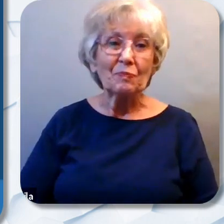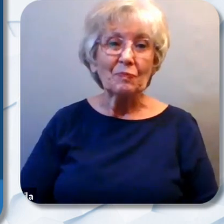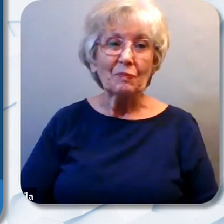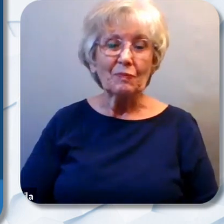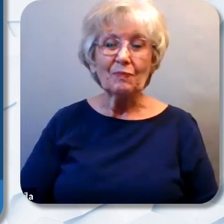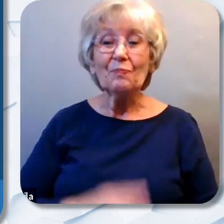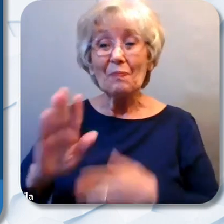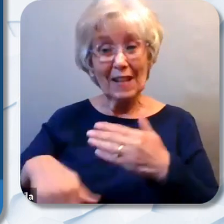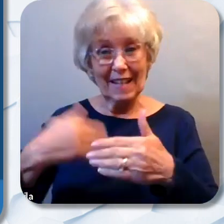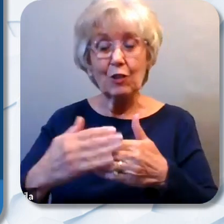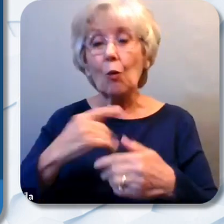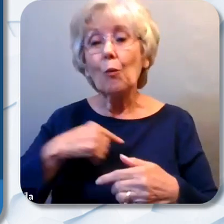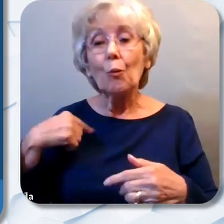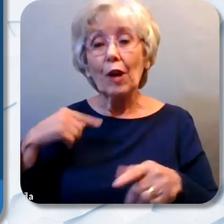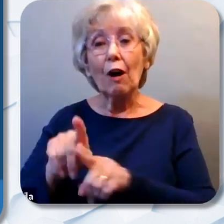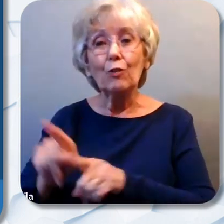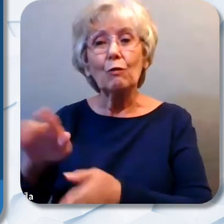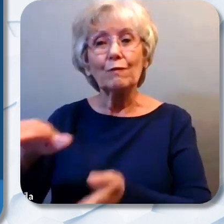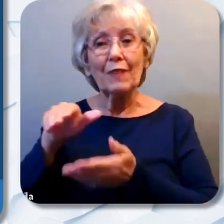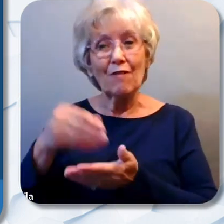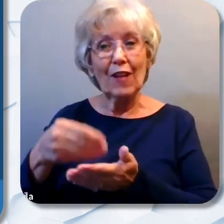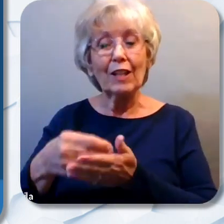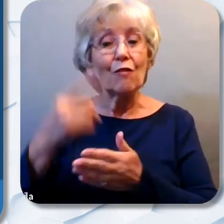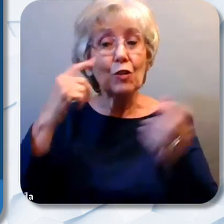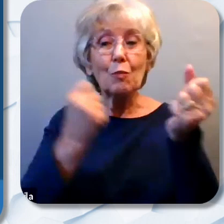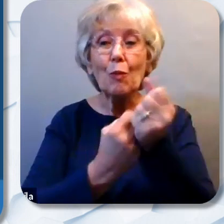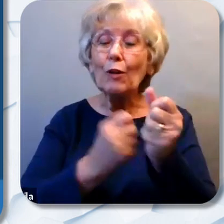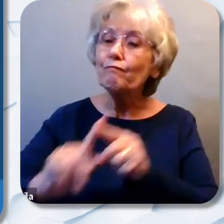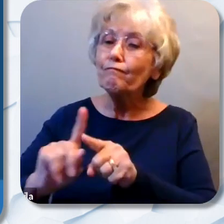We also have funding to support specific investments in universal preschool.